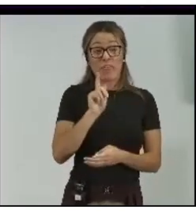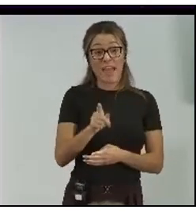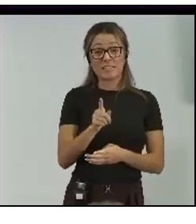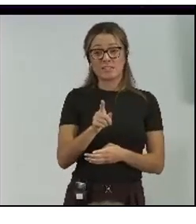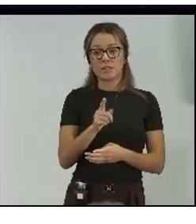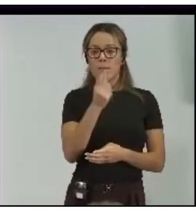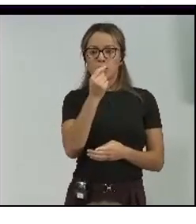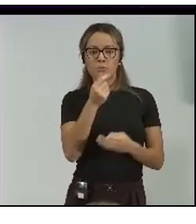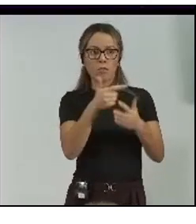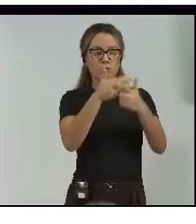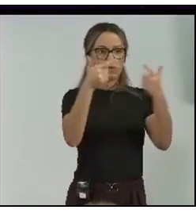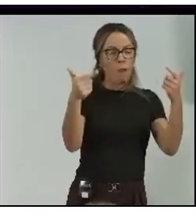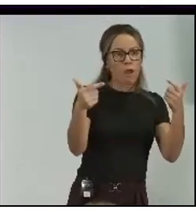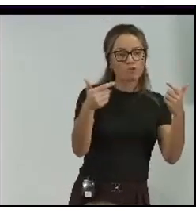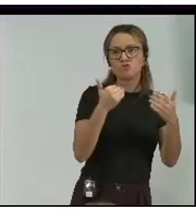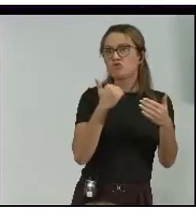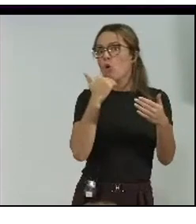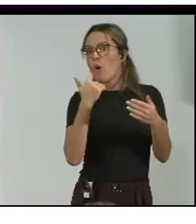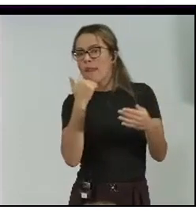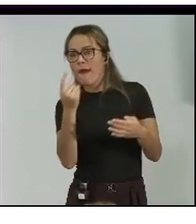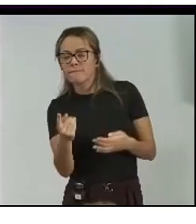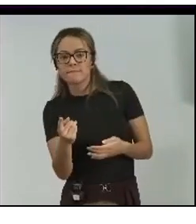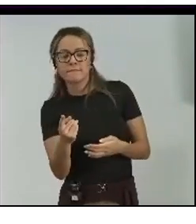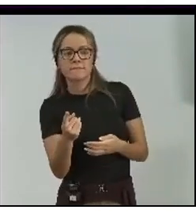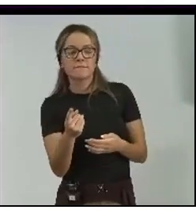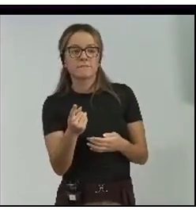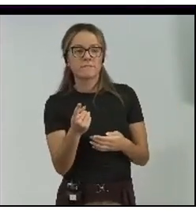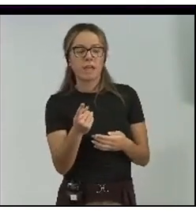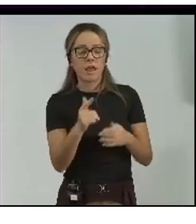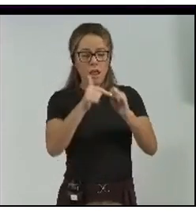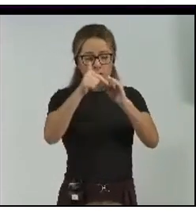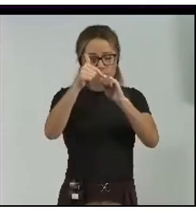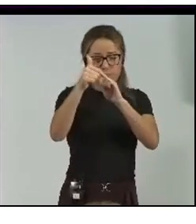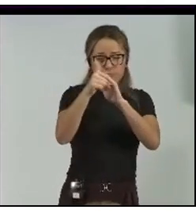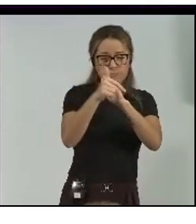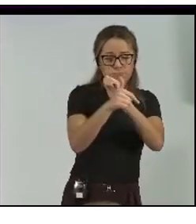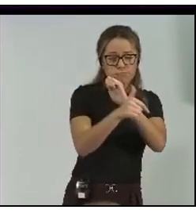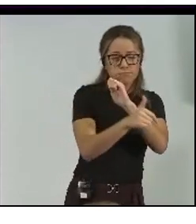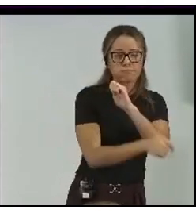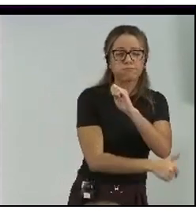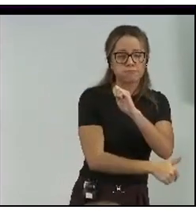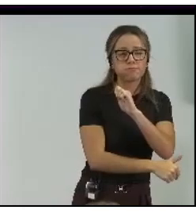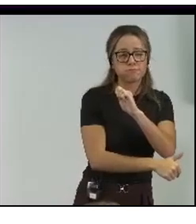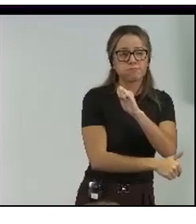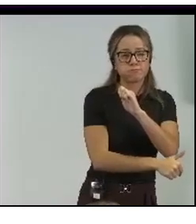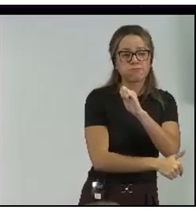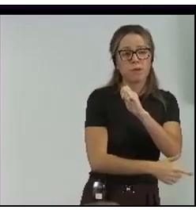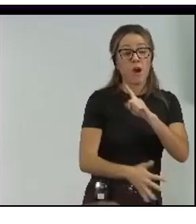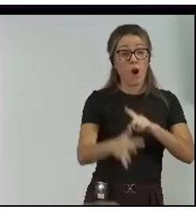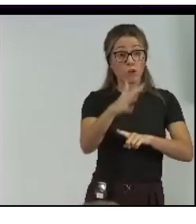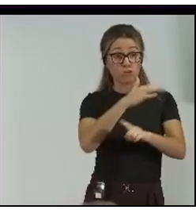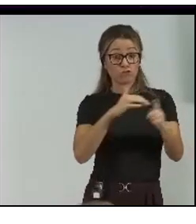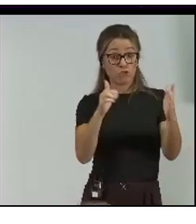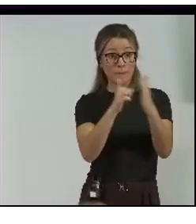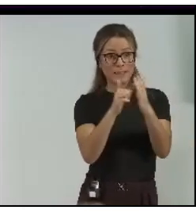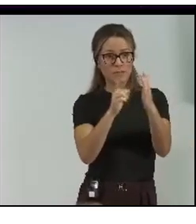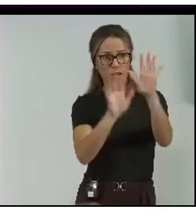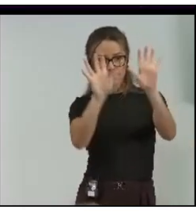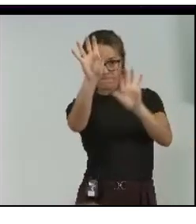too little, it just goes into insane depth. Our social media use, the positioning, every